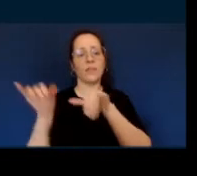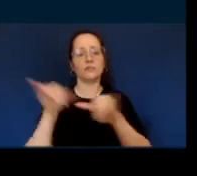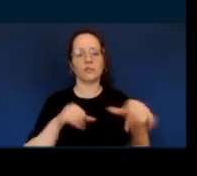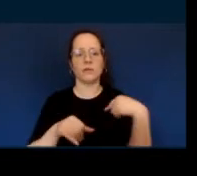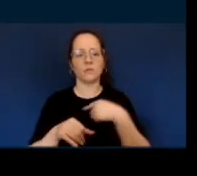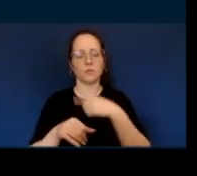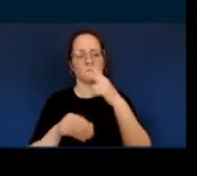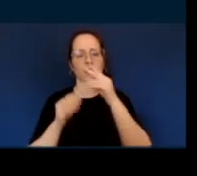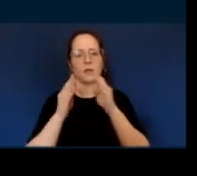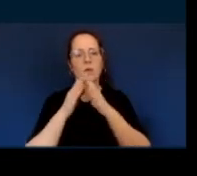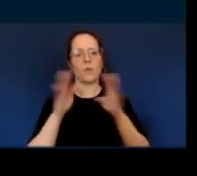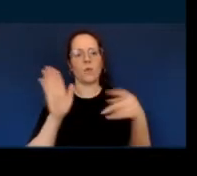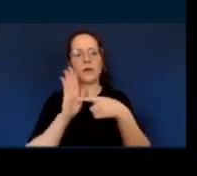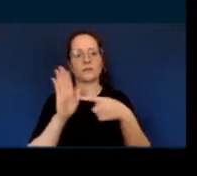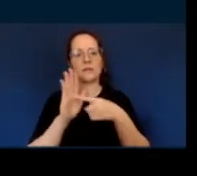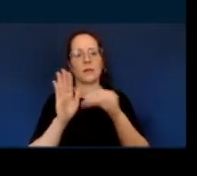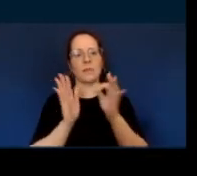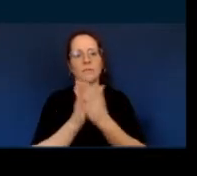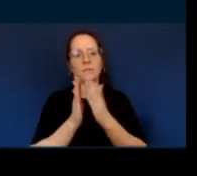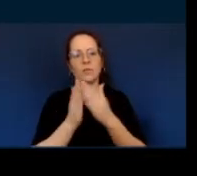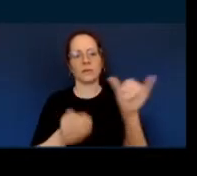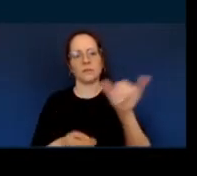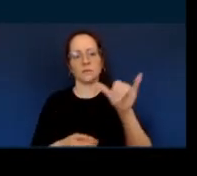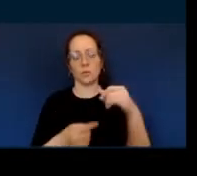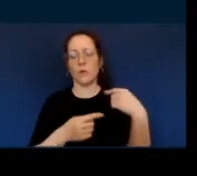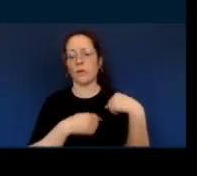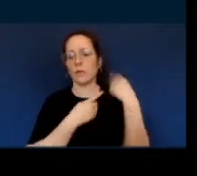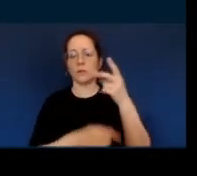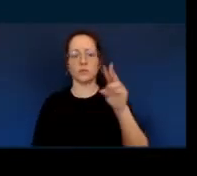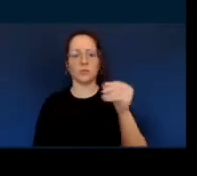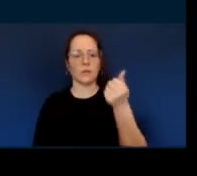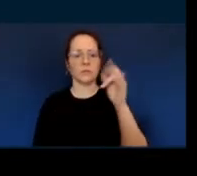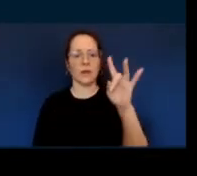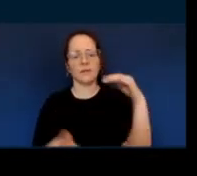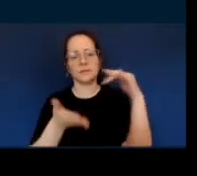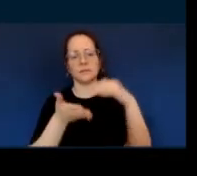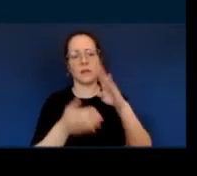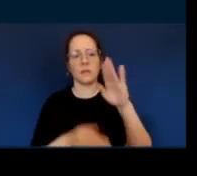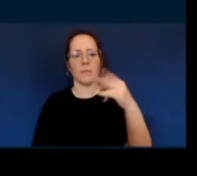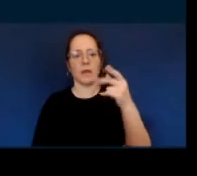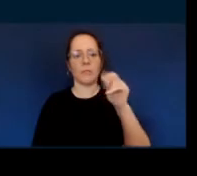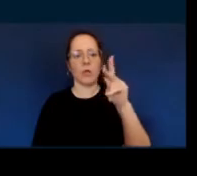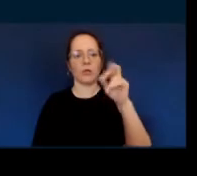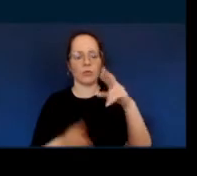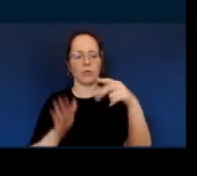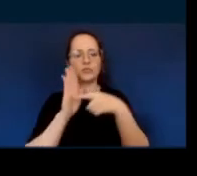OF TEXTBOOKS AS WELL. IN 2018 A STUDY BY PARKER SHOWED THAT GENDER BIAS AND MEDICAL